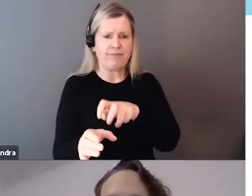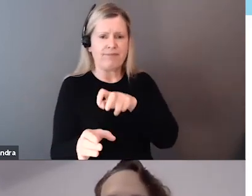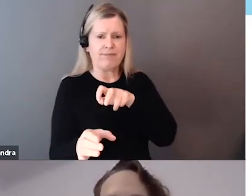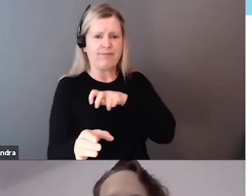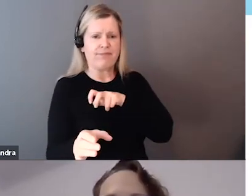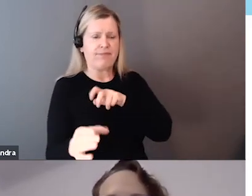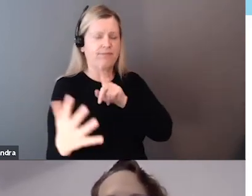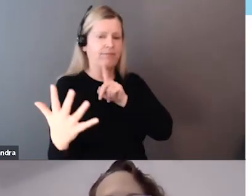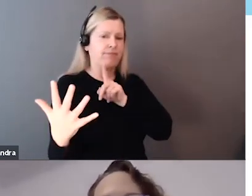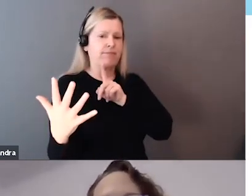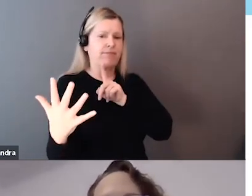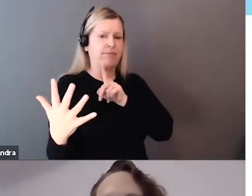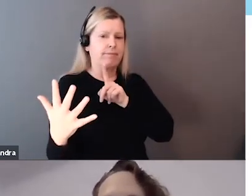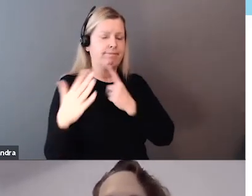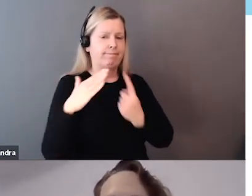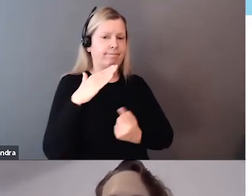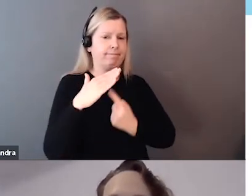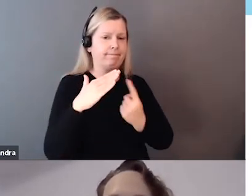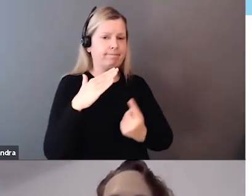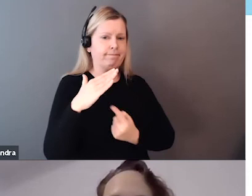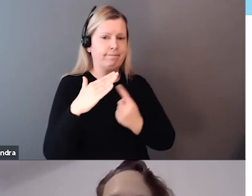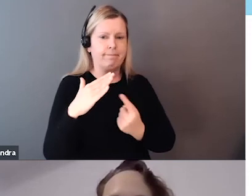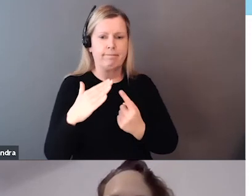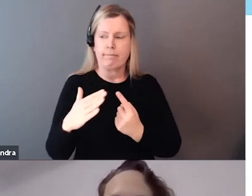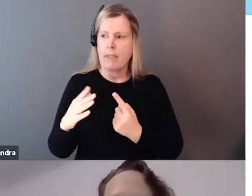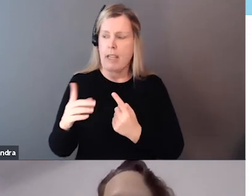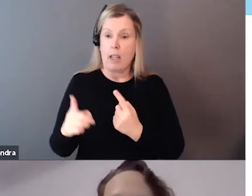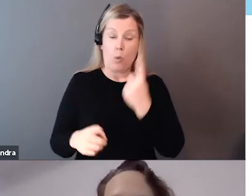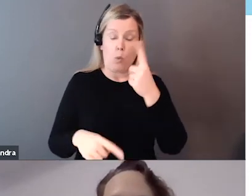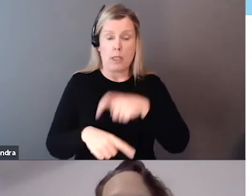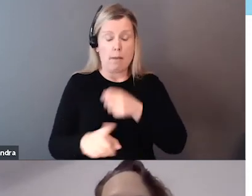altogether. After an outburst at work with a colleague, May took sick leave before she